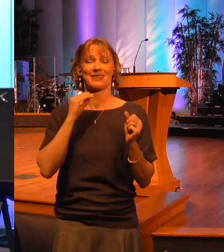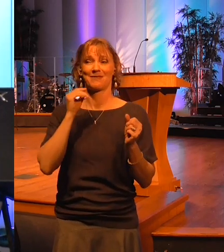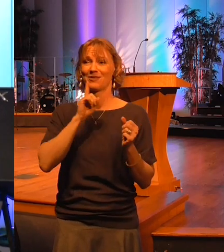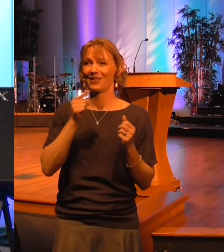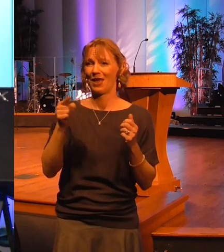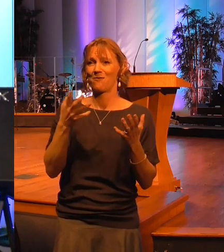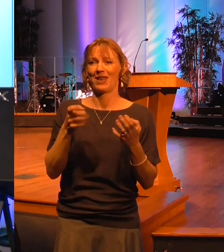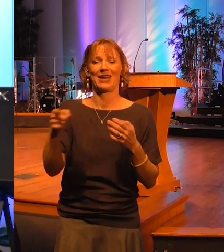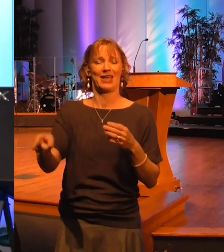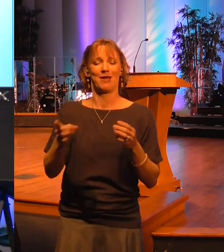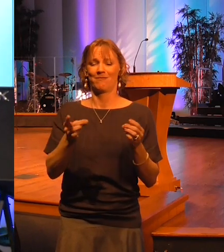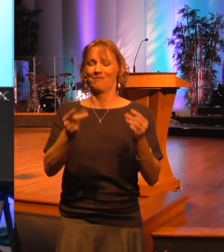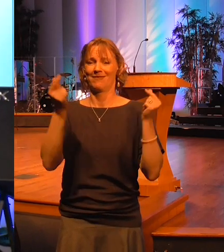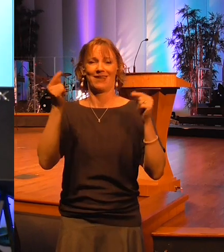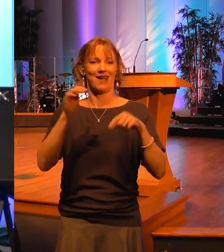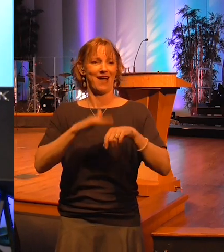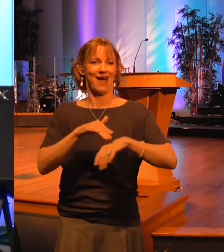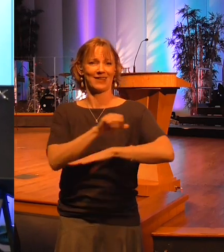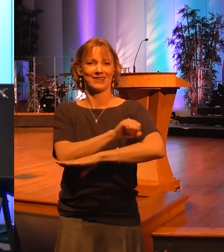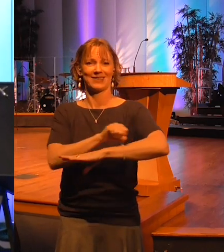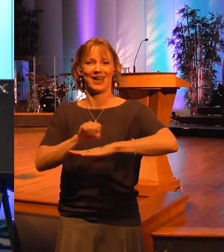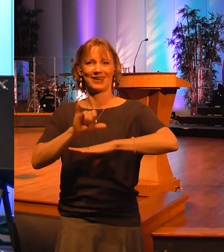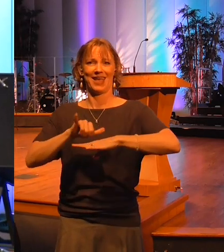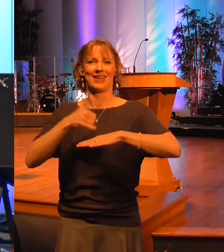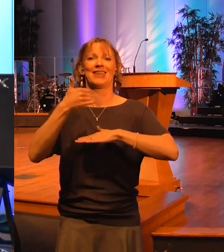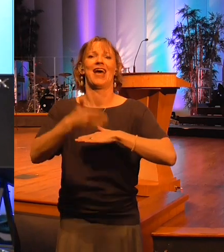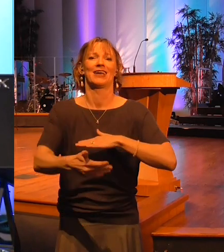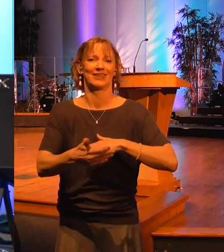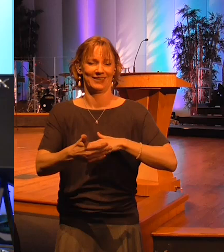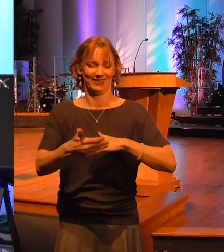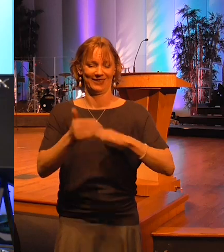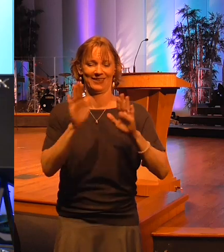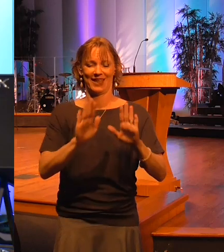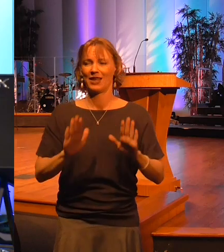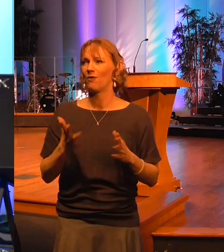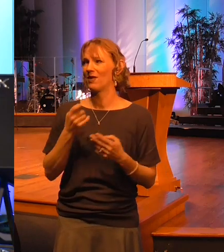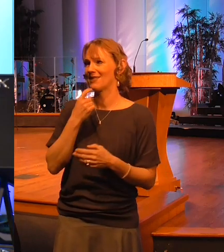that upcoming Sunday and uh I just want to say that your music and your presence